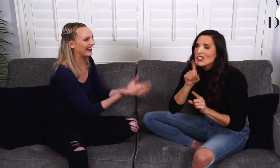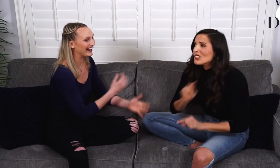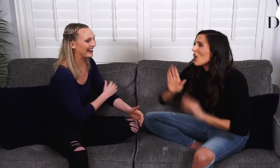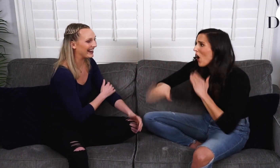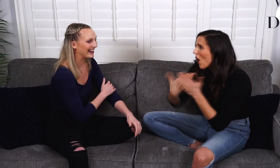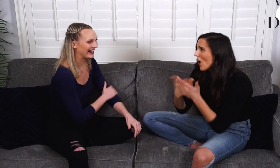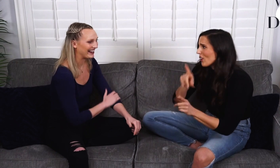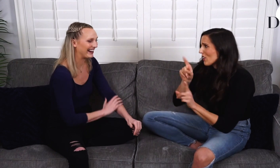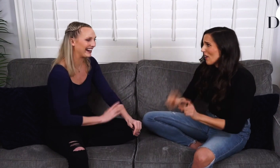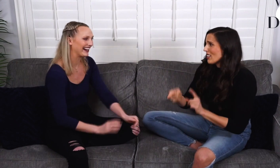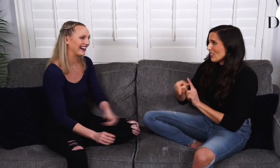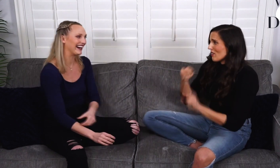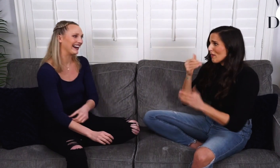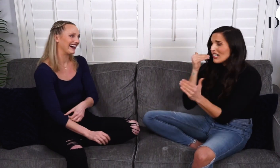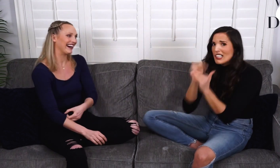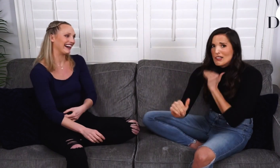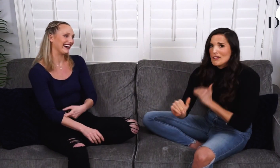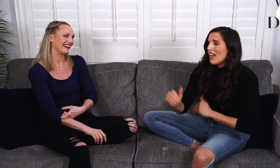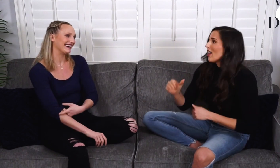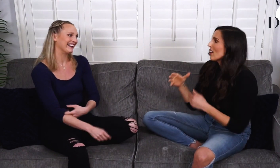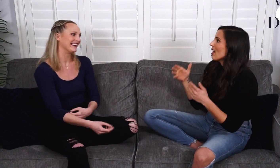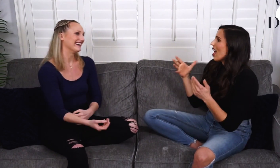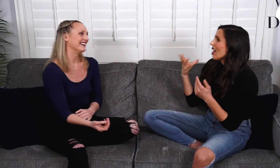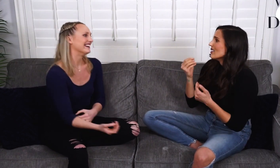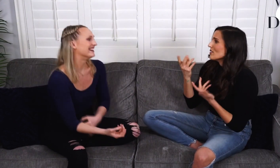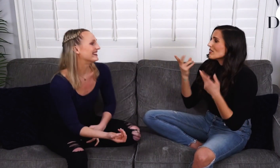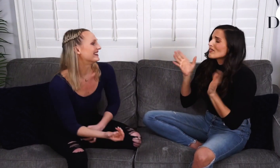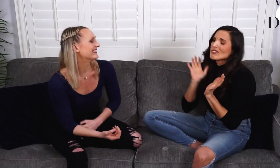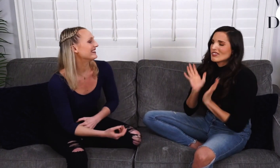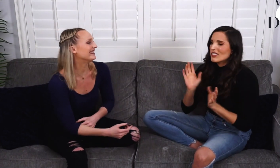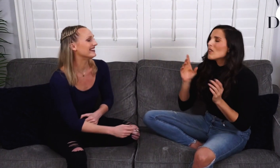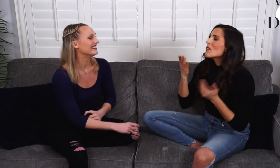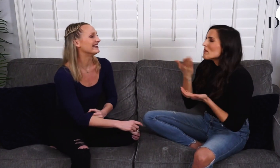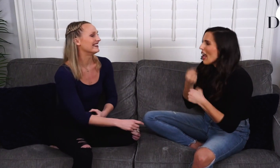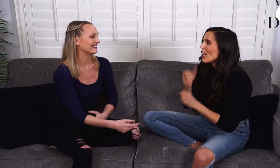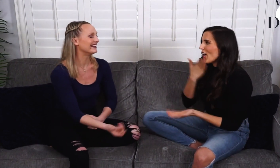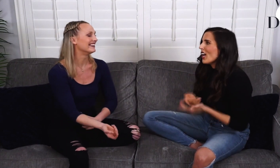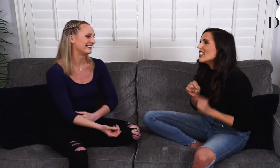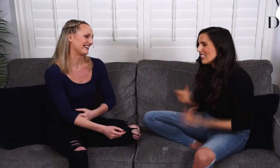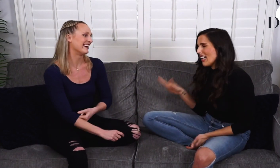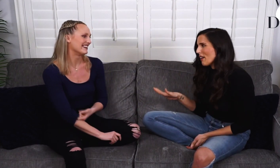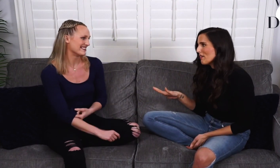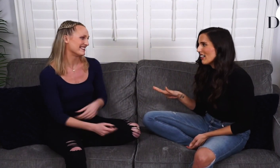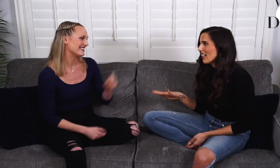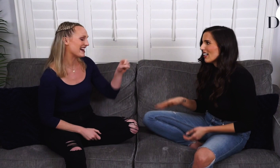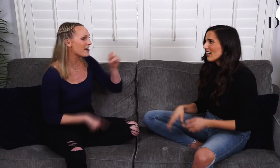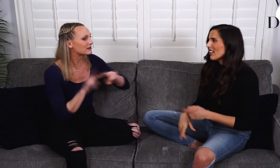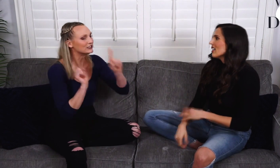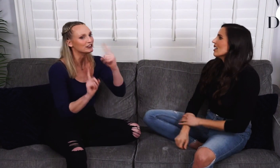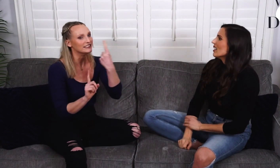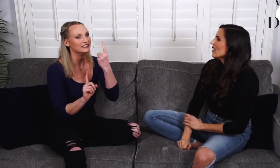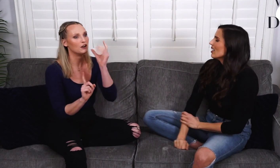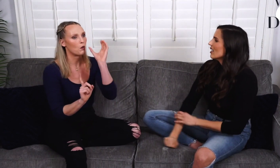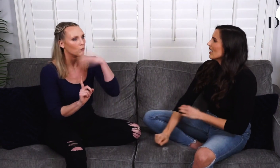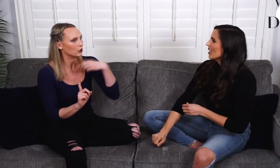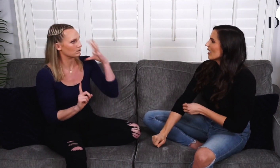actually answered all the questions from emails and girl, we make a good team. - Yeah, but it's just